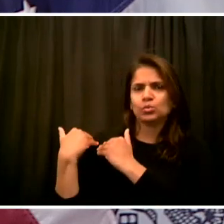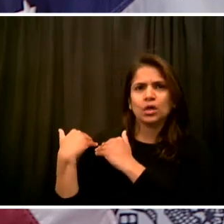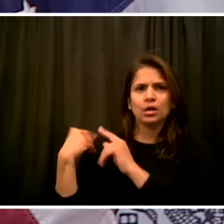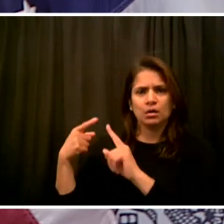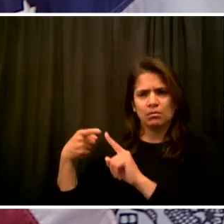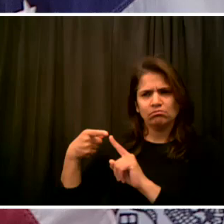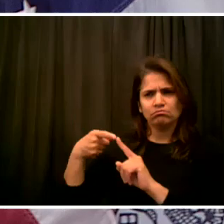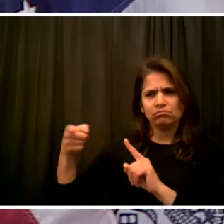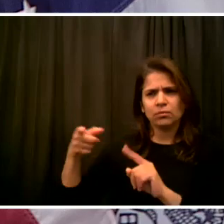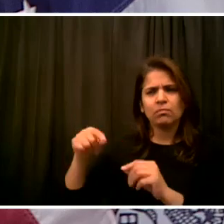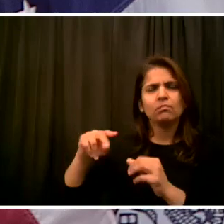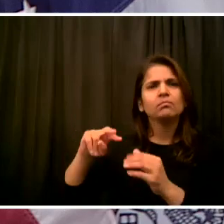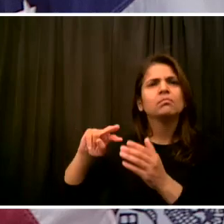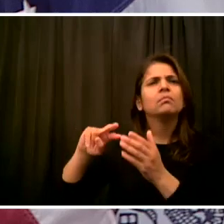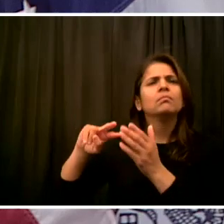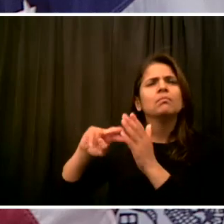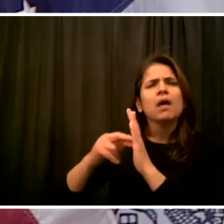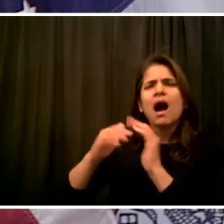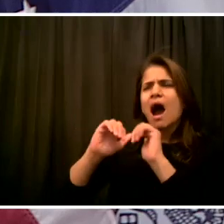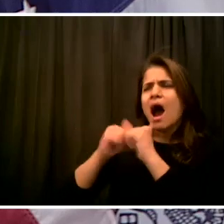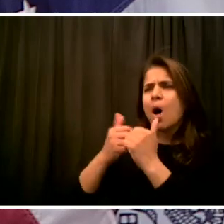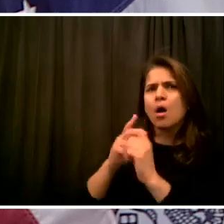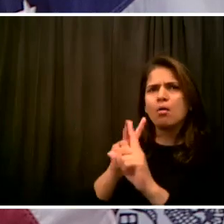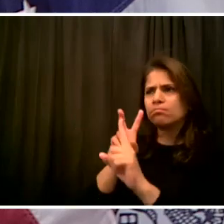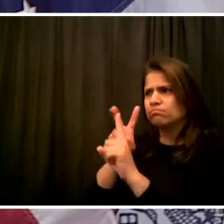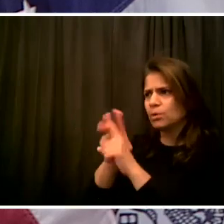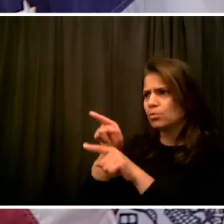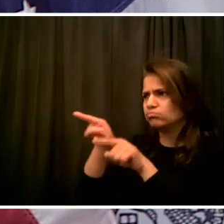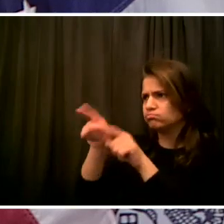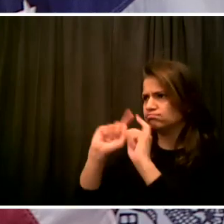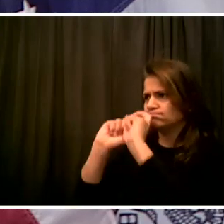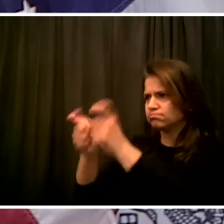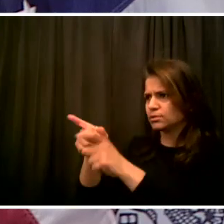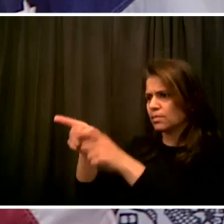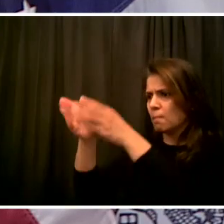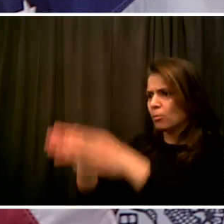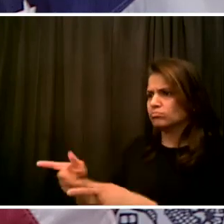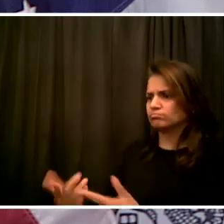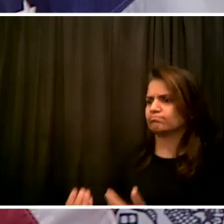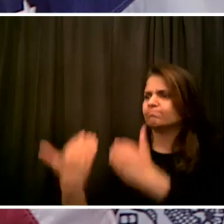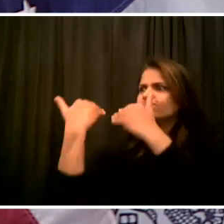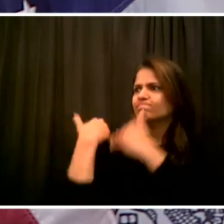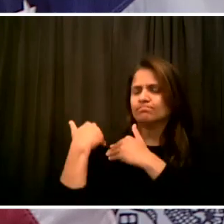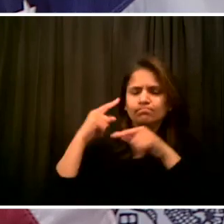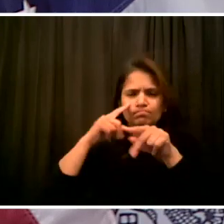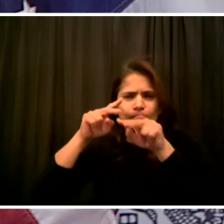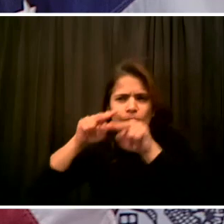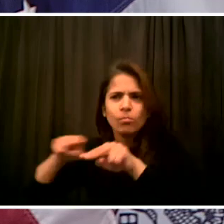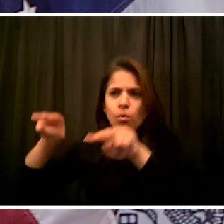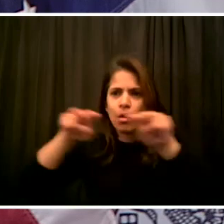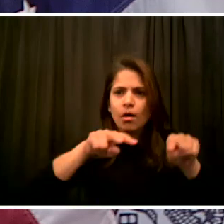THE FDNY AND NYPD